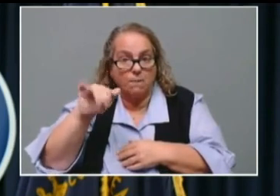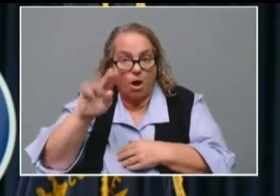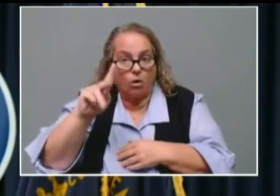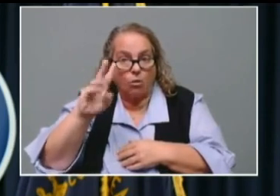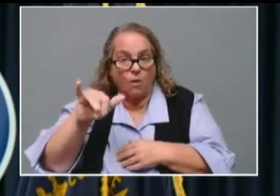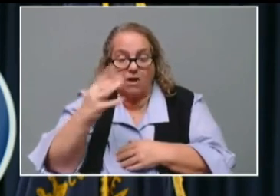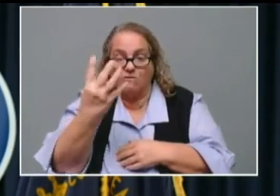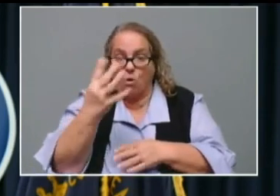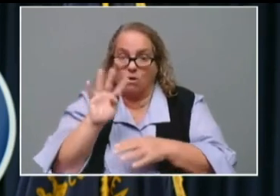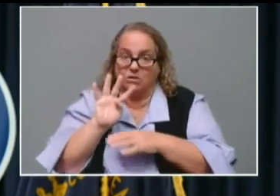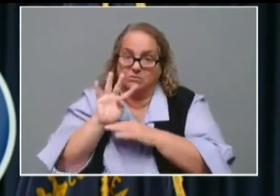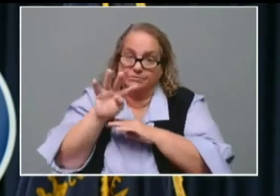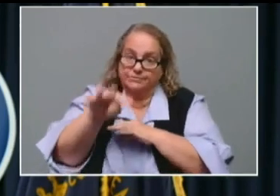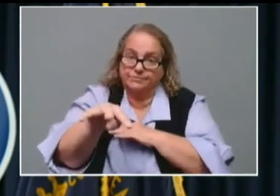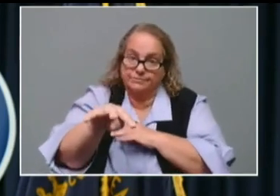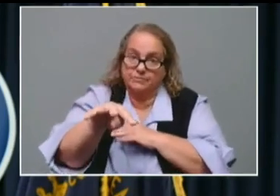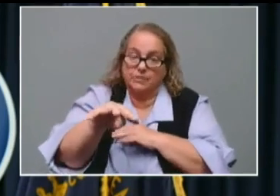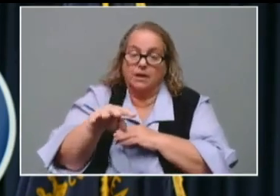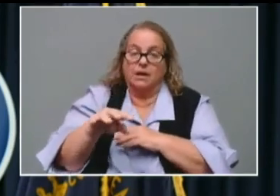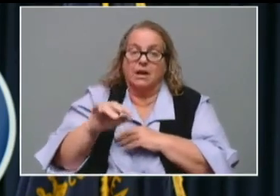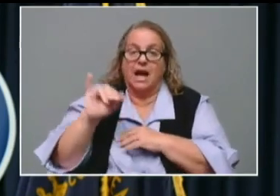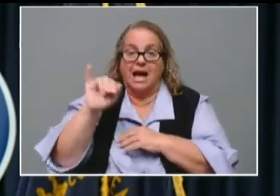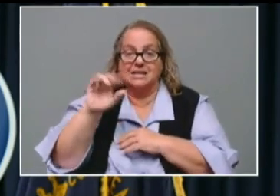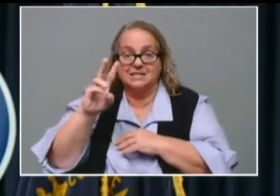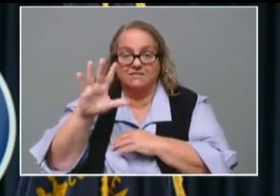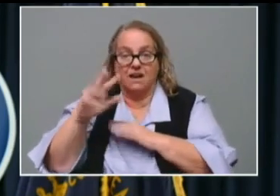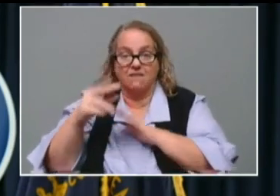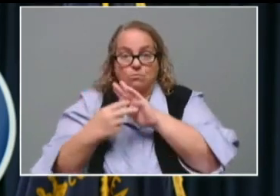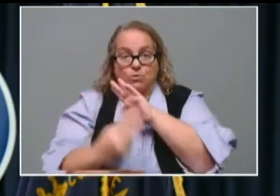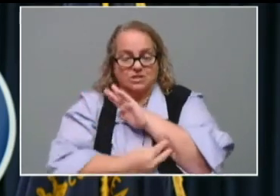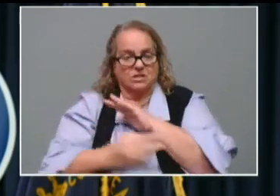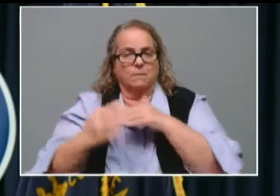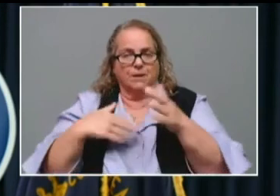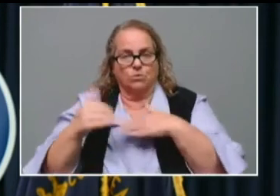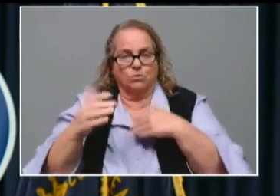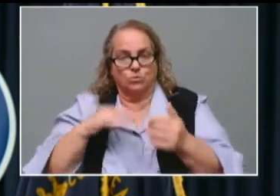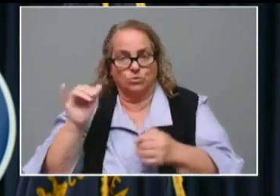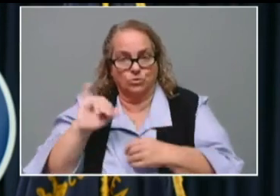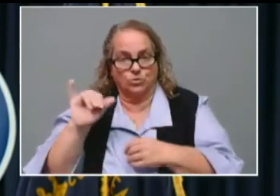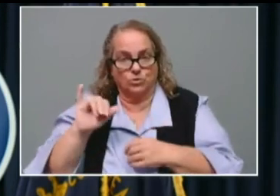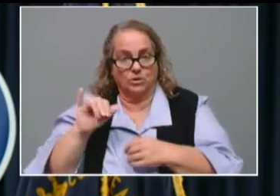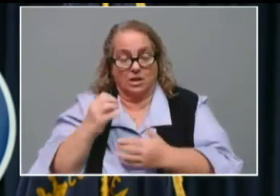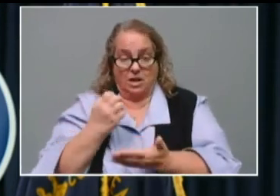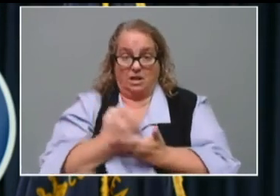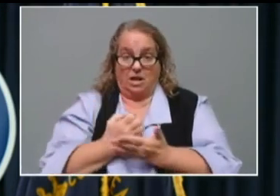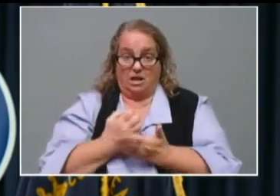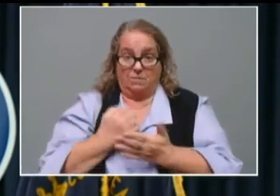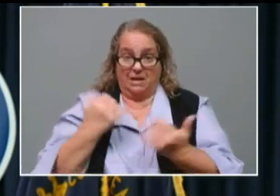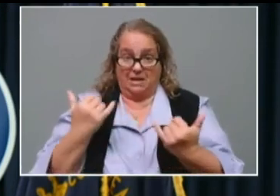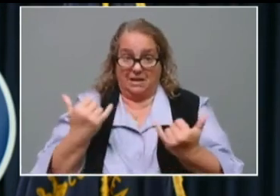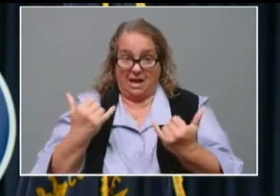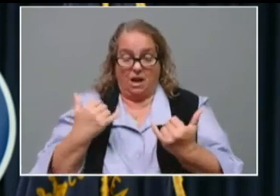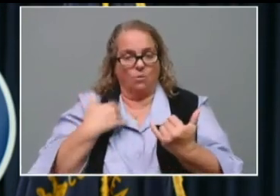get built to. And what's exciting is the economy. Right now, we're gonna work to get it all done. All right, thank you everyone.